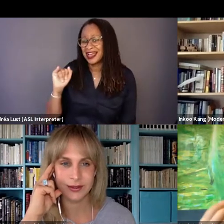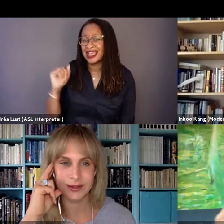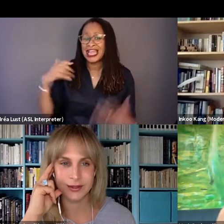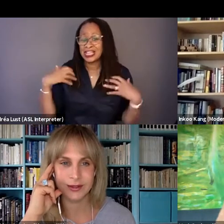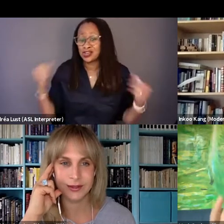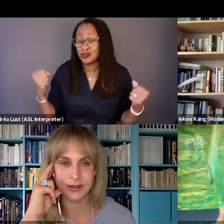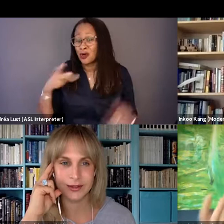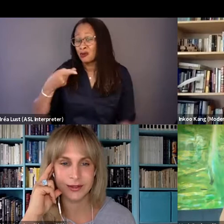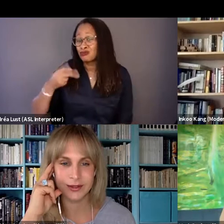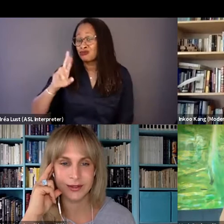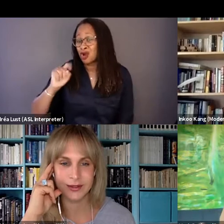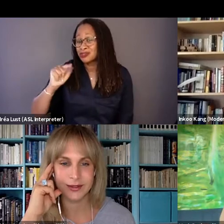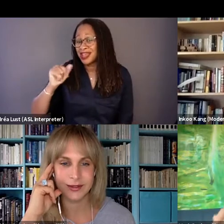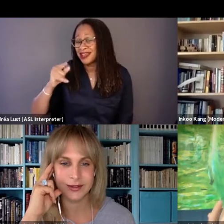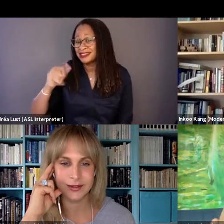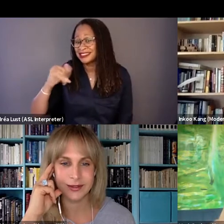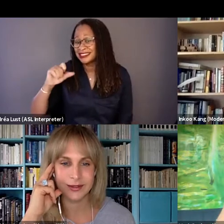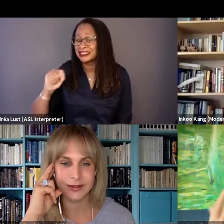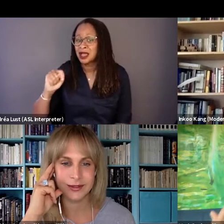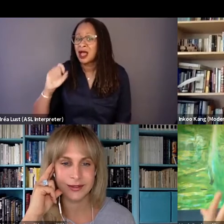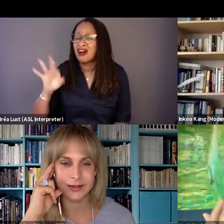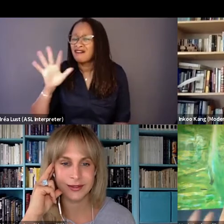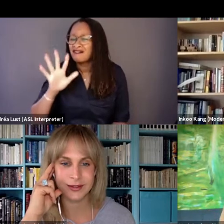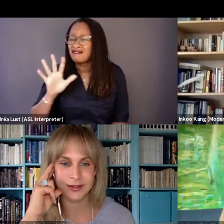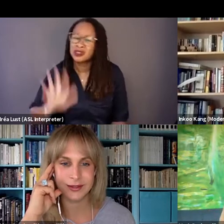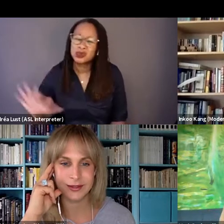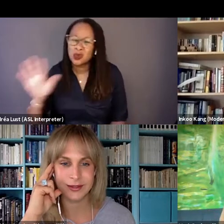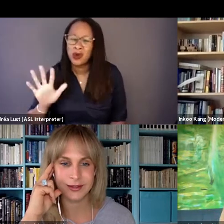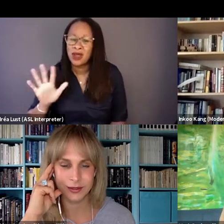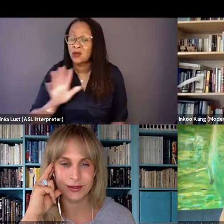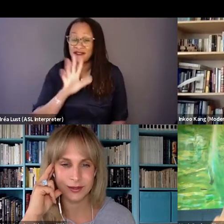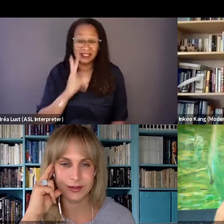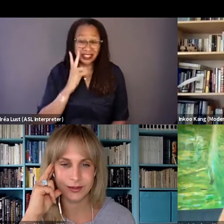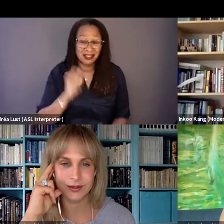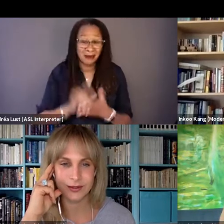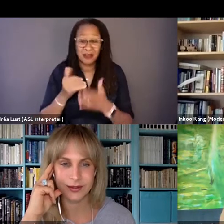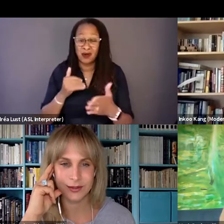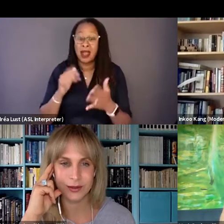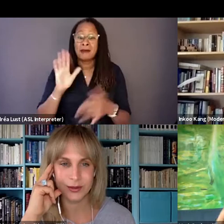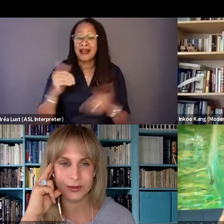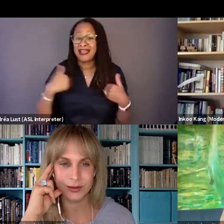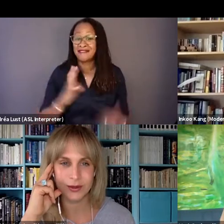which we haven't seen before by having a trans lead character. Whenever you get a character like this,